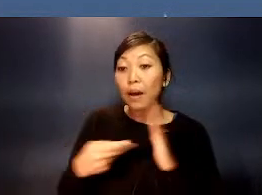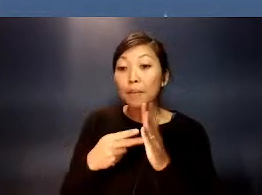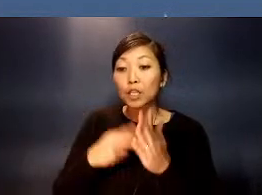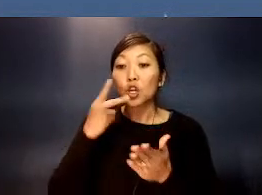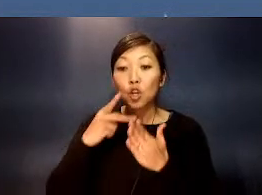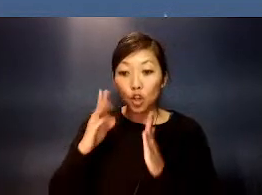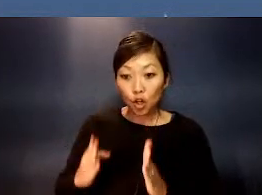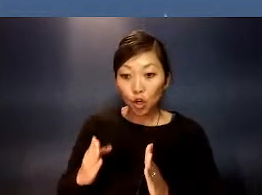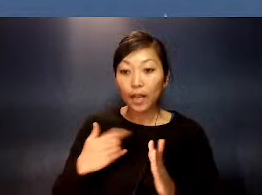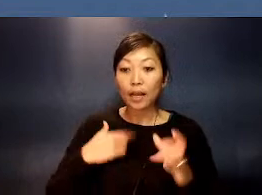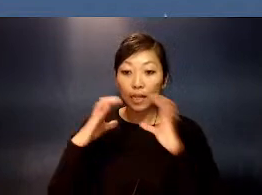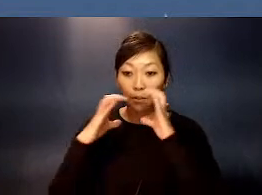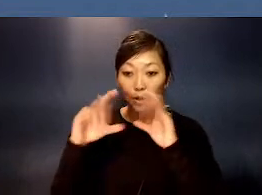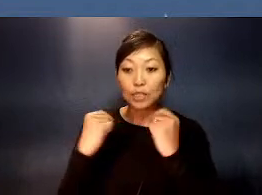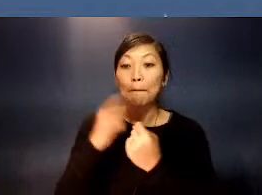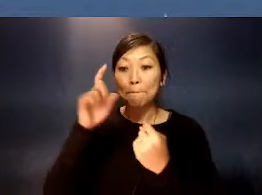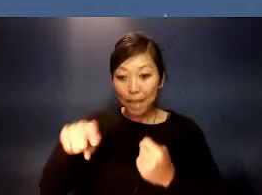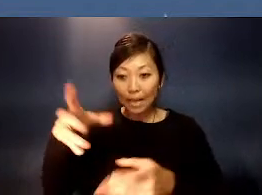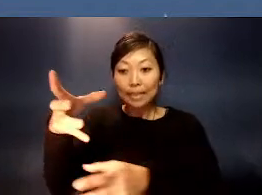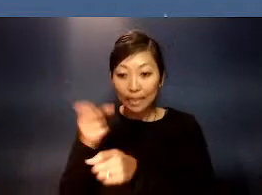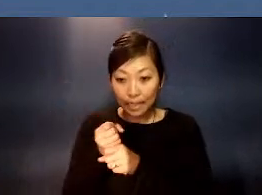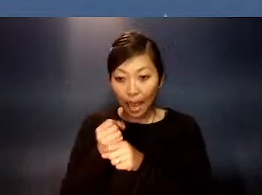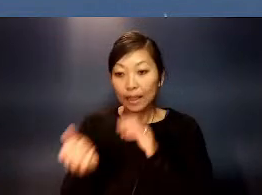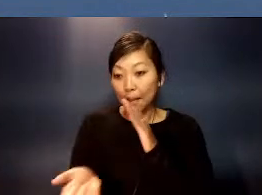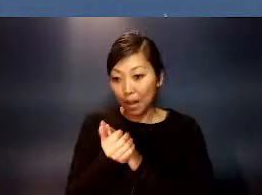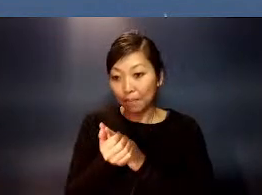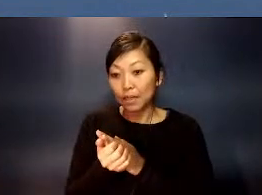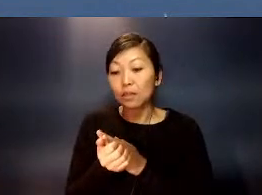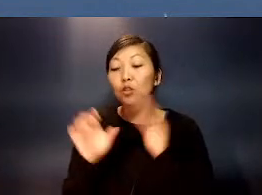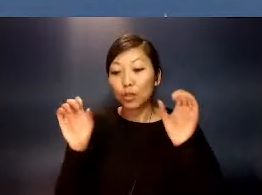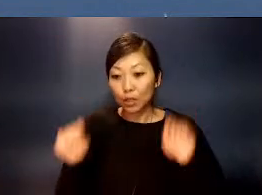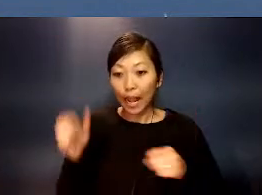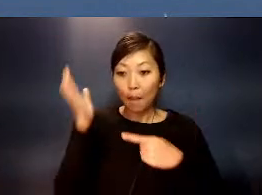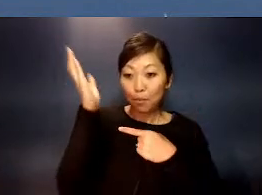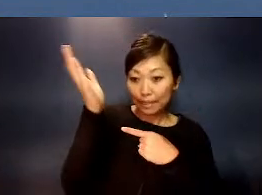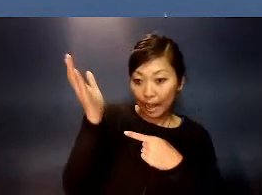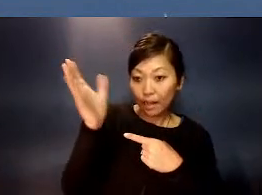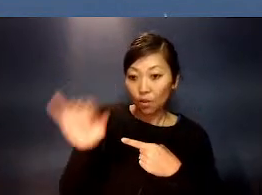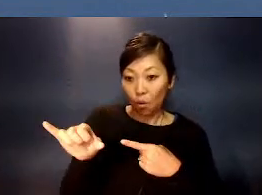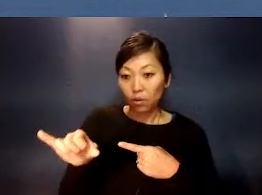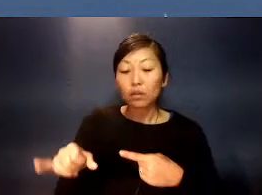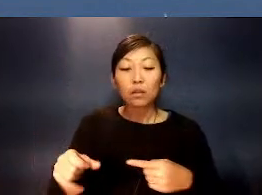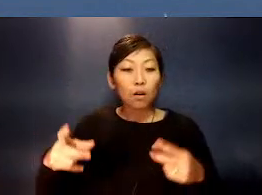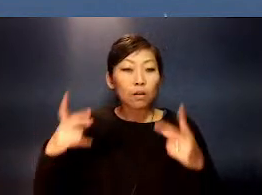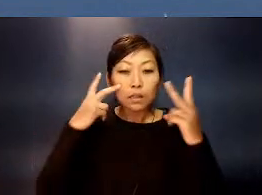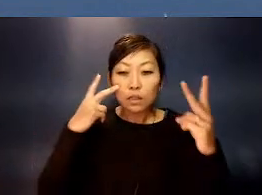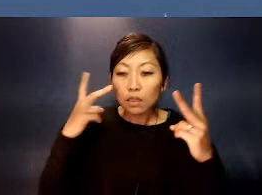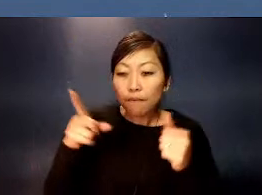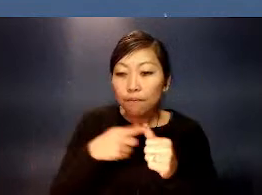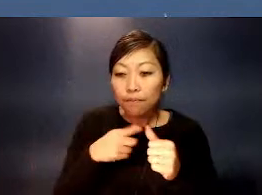≫ COUNCIL MEMBER GORDON: THANK YOU. AND I DON'T HAVE AN AMENDMENT. THIS PROBABLY COULD HAVE COME LATER.